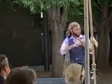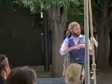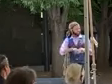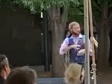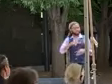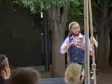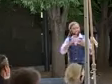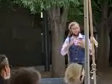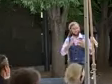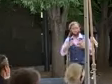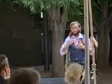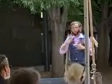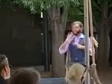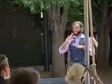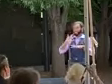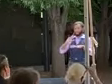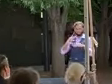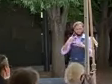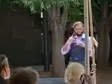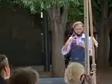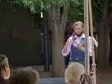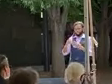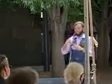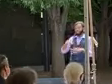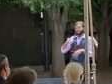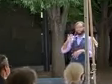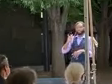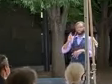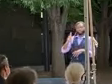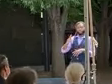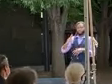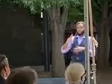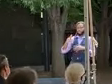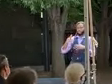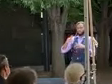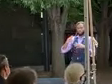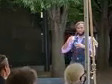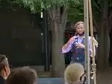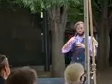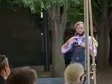which brought the FDR committee into partnership with the University of the District of Columbia.